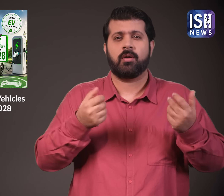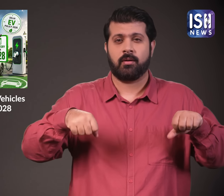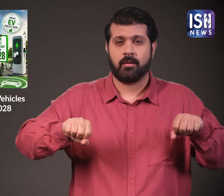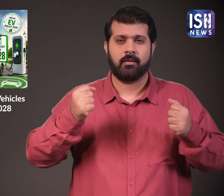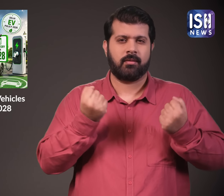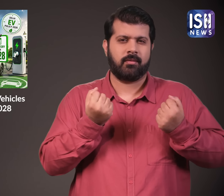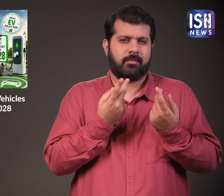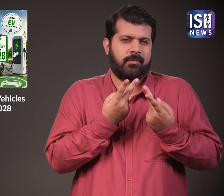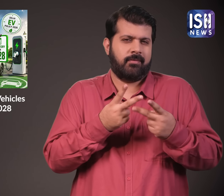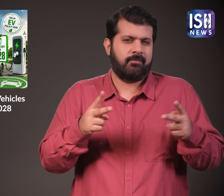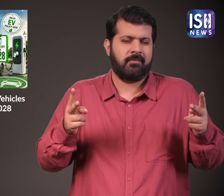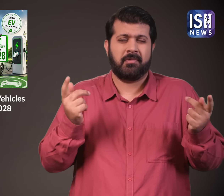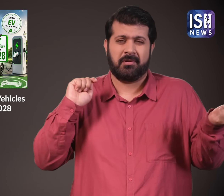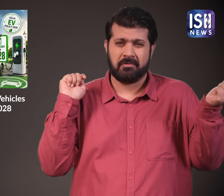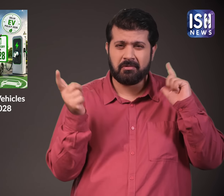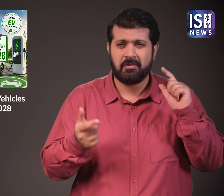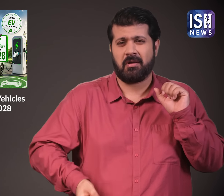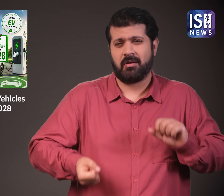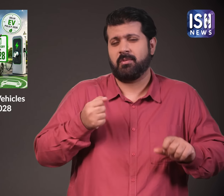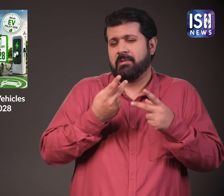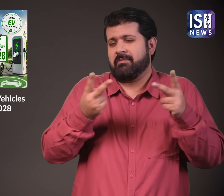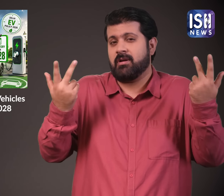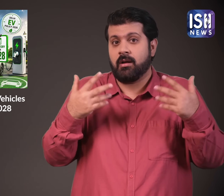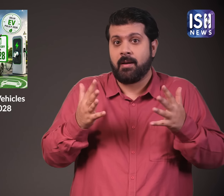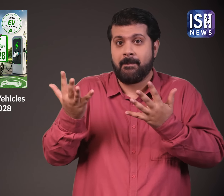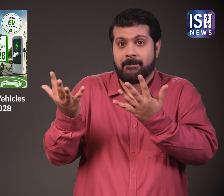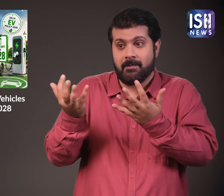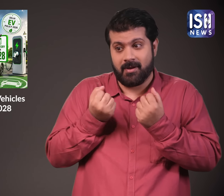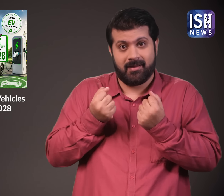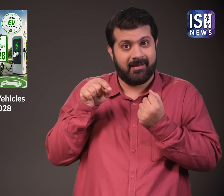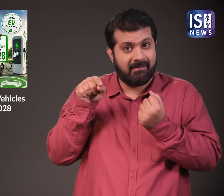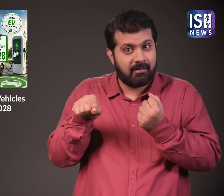whether a two-wheeler, car, truck, or auto-rickshaw,